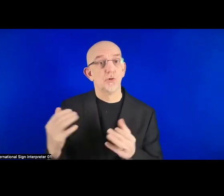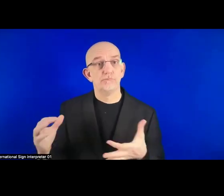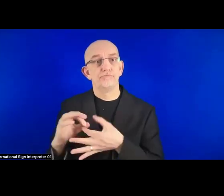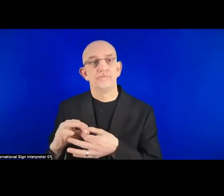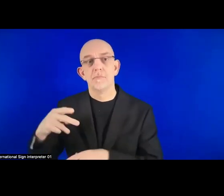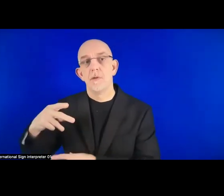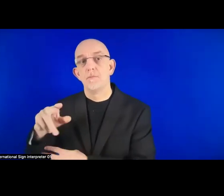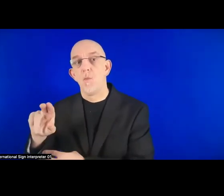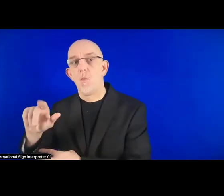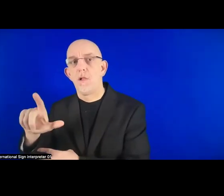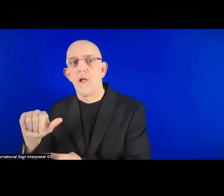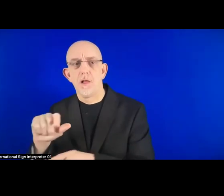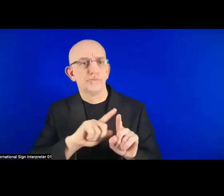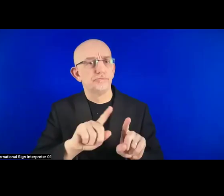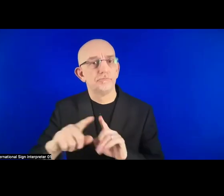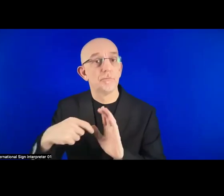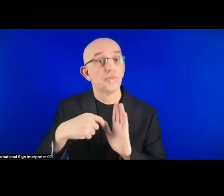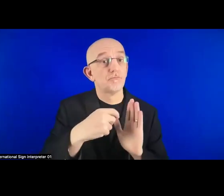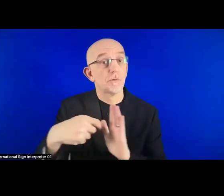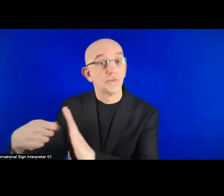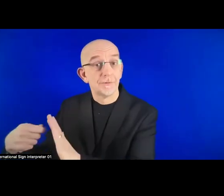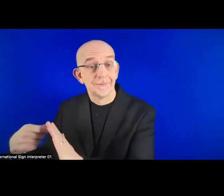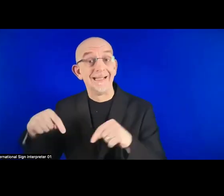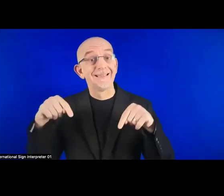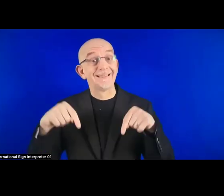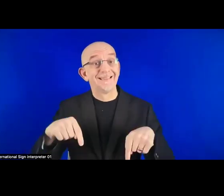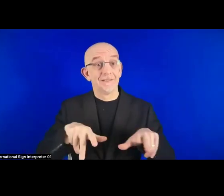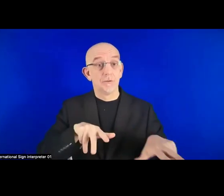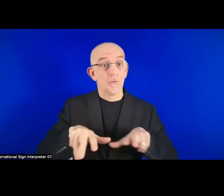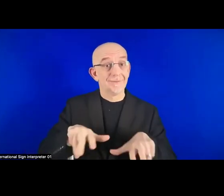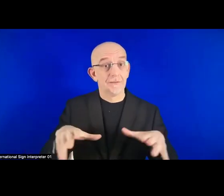is social policy, though I often breach this area with sociology and social work,